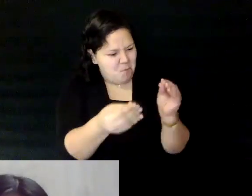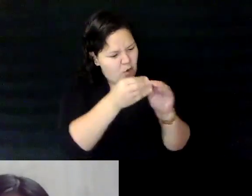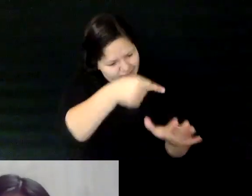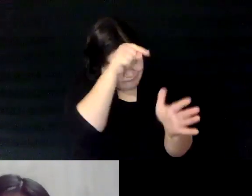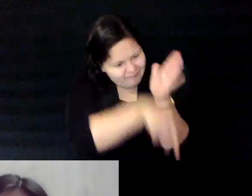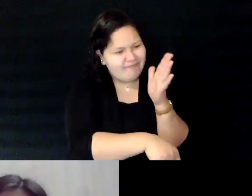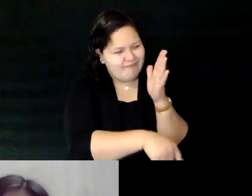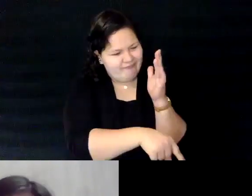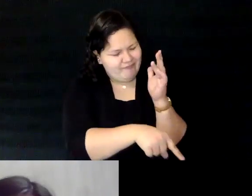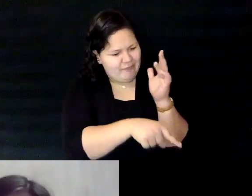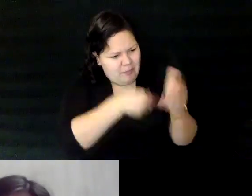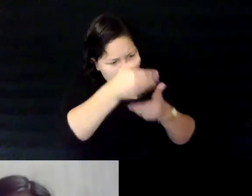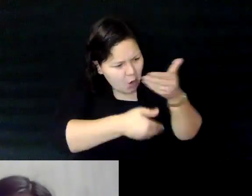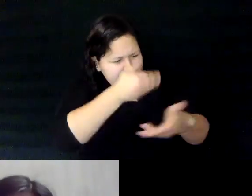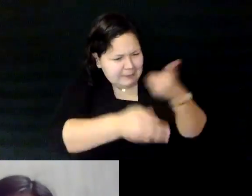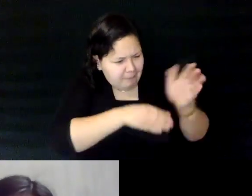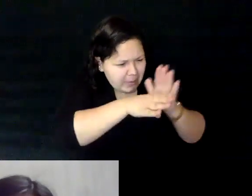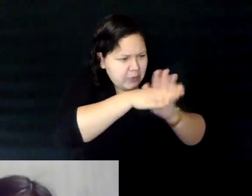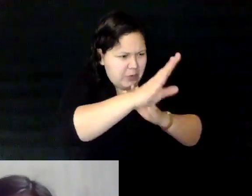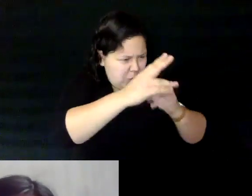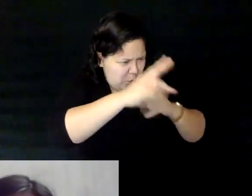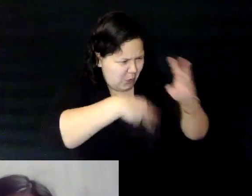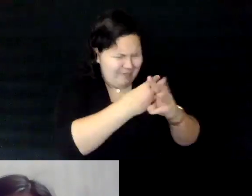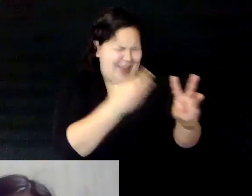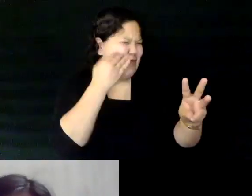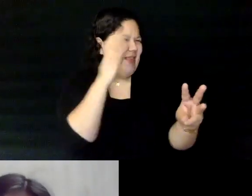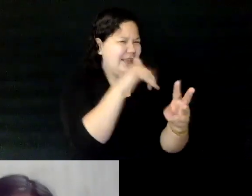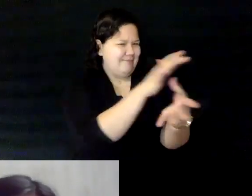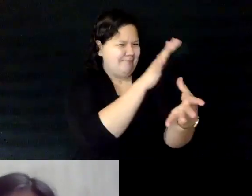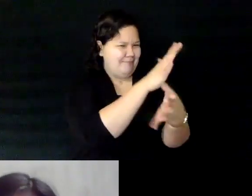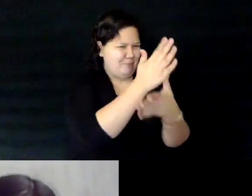because I know that is such a big part of this work? Probably, I don't know, like maybe 80%,